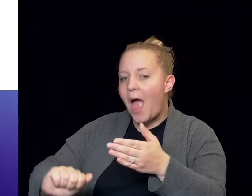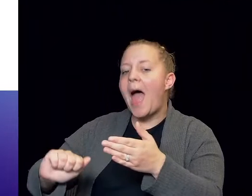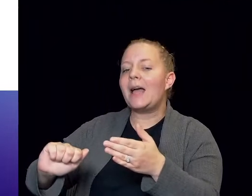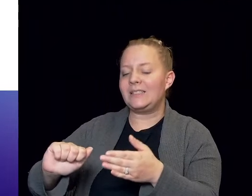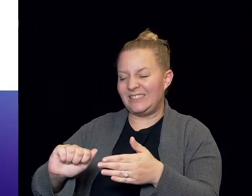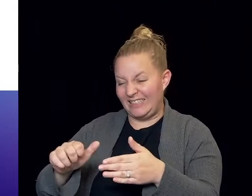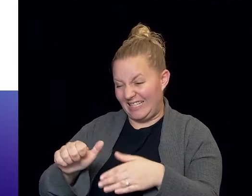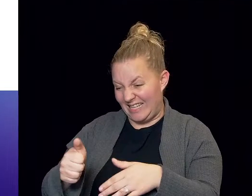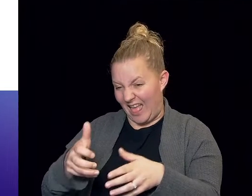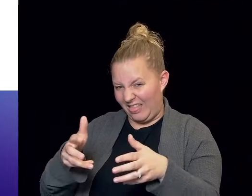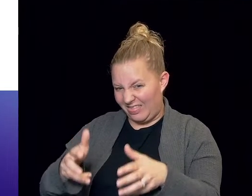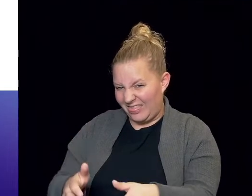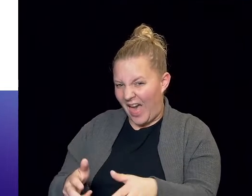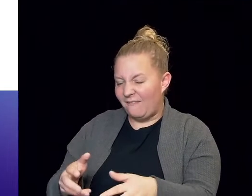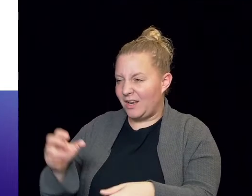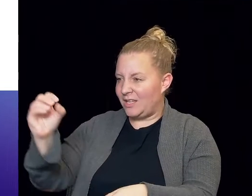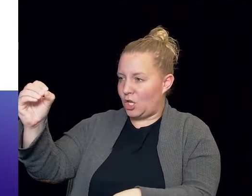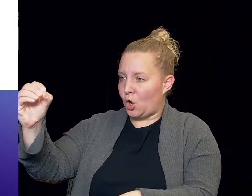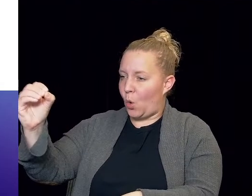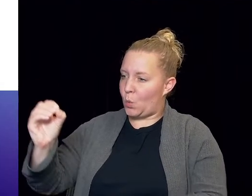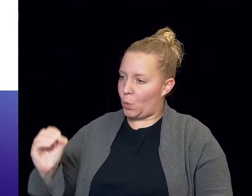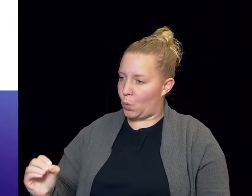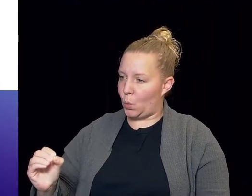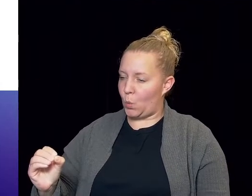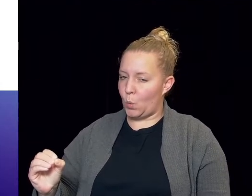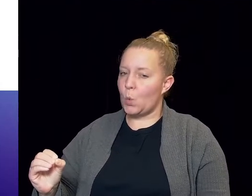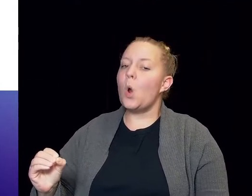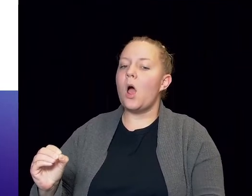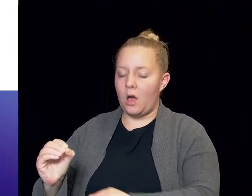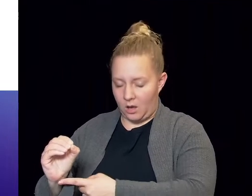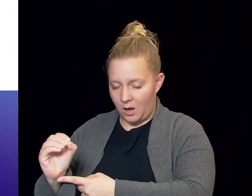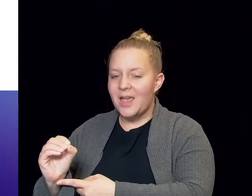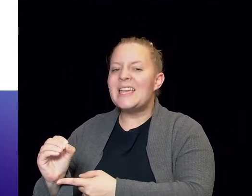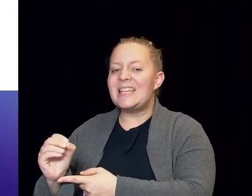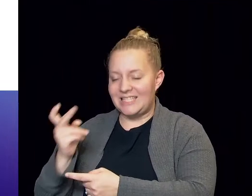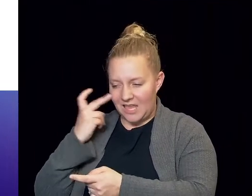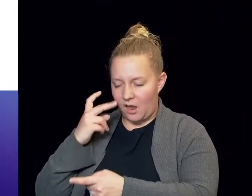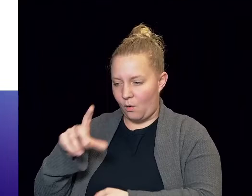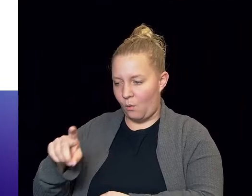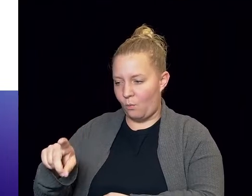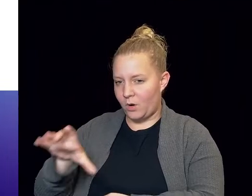continue working out our long division. Then again, I see 100. So when I count over here, 1, 2